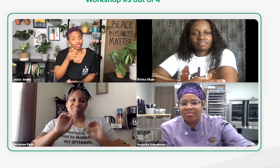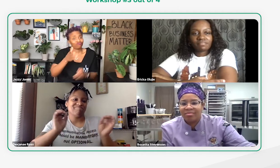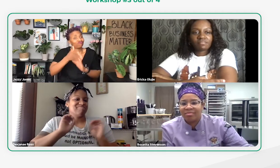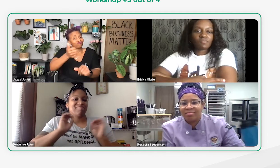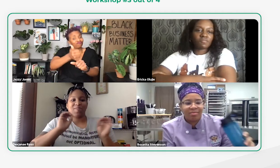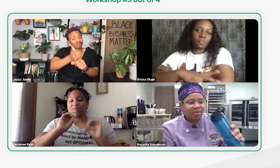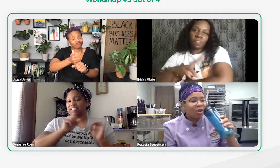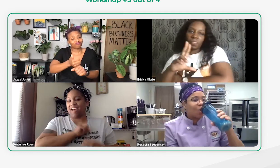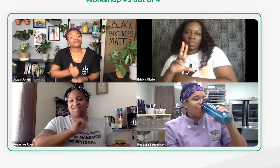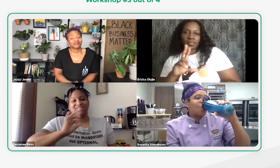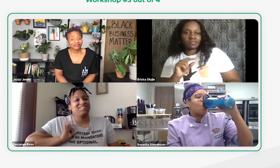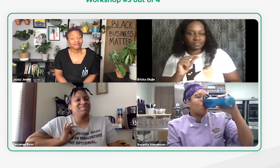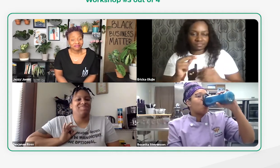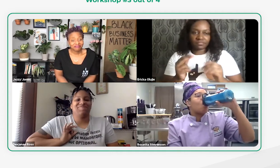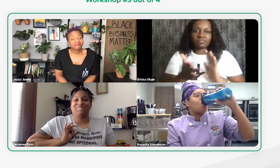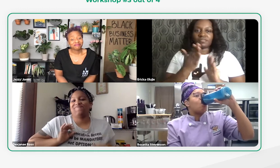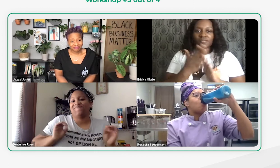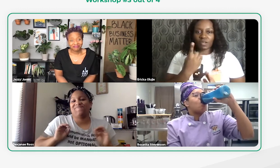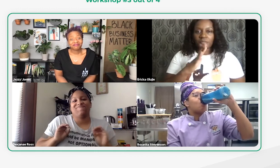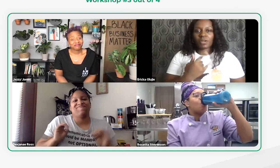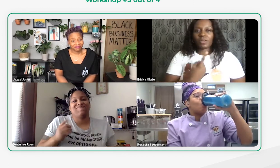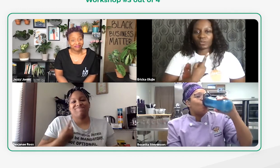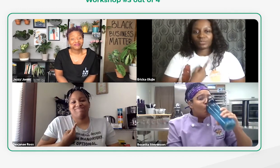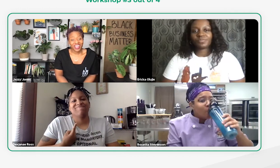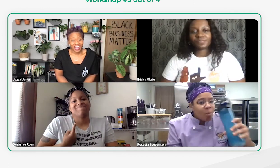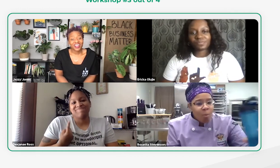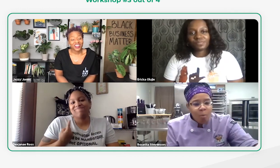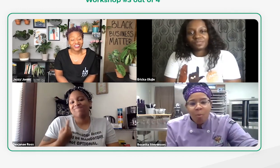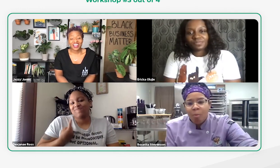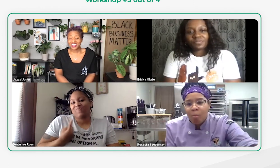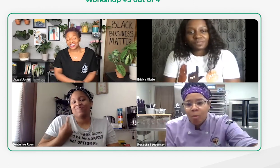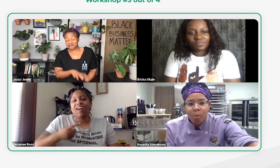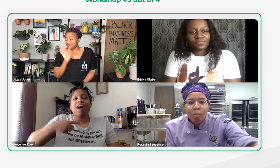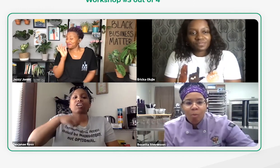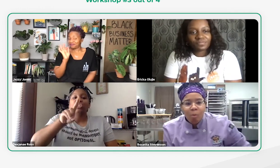DJ are you running it for yourself? >> Desjunae